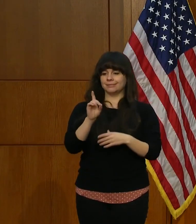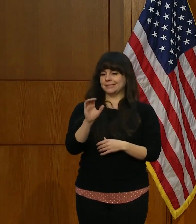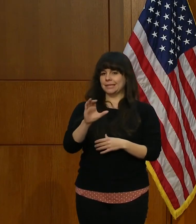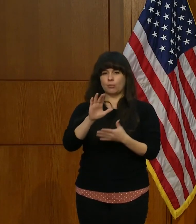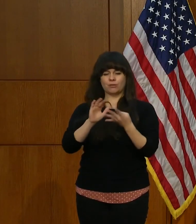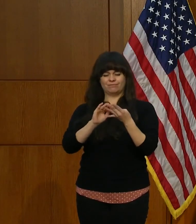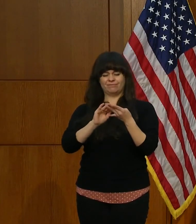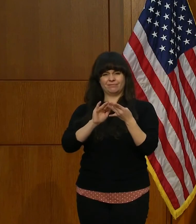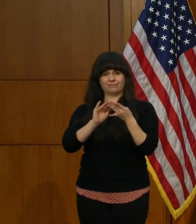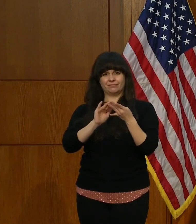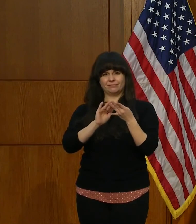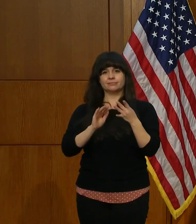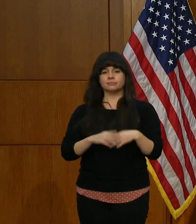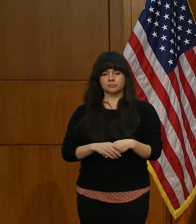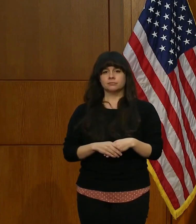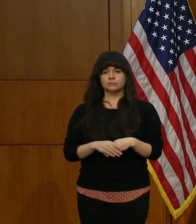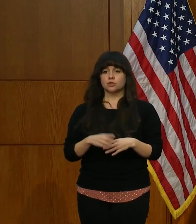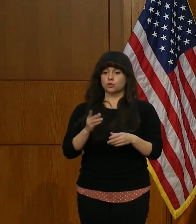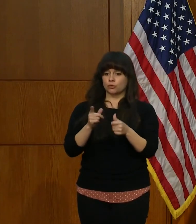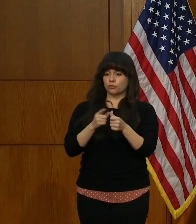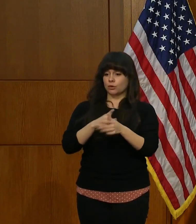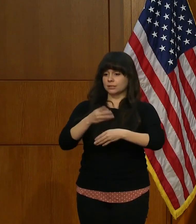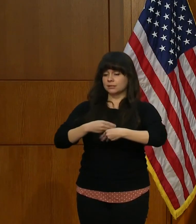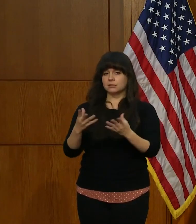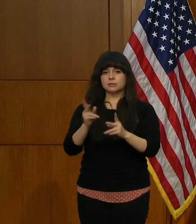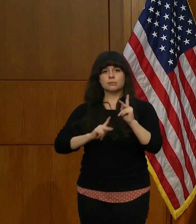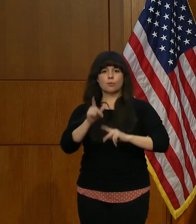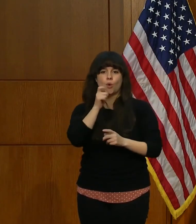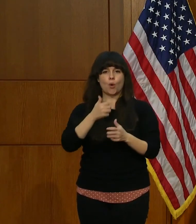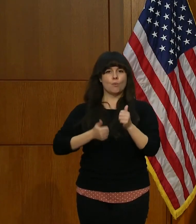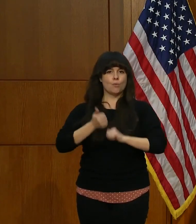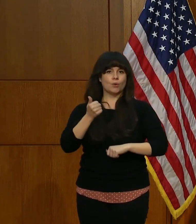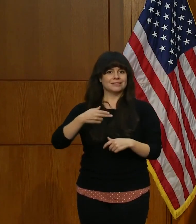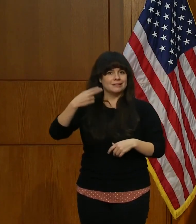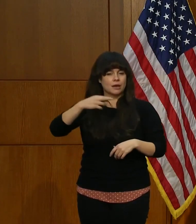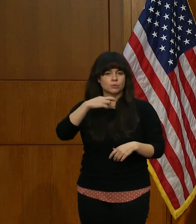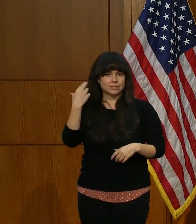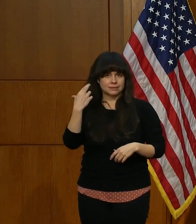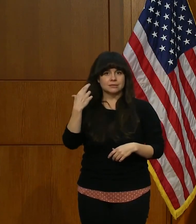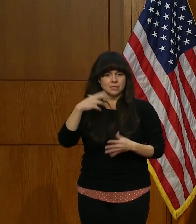THIS COUNTRY IN THE MIDDLE OF LAST MONTH. WE TOLD YOU THEN THAT THE FIRST SHOTS WOULD GO